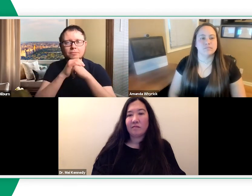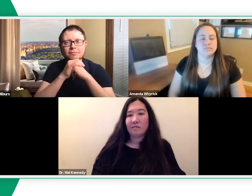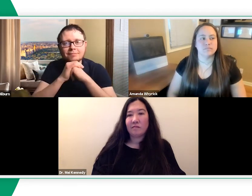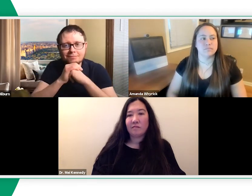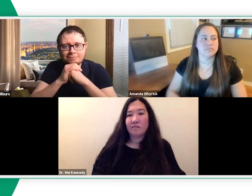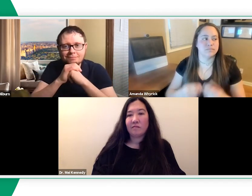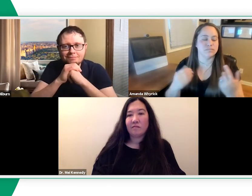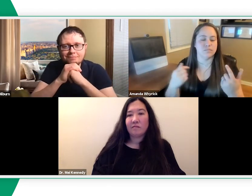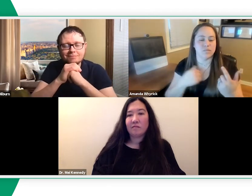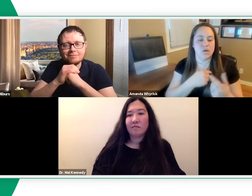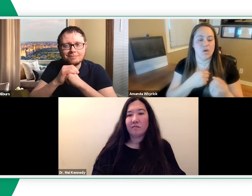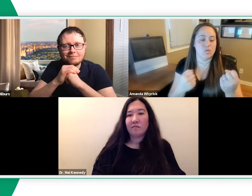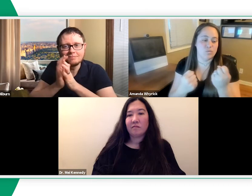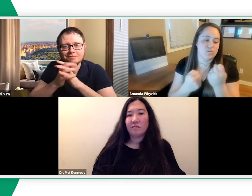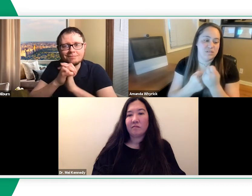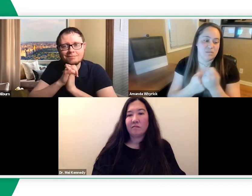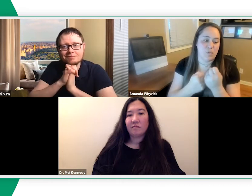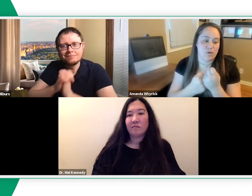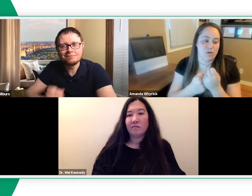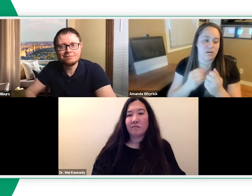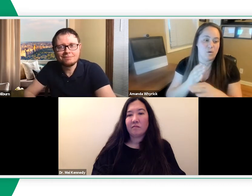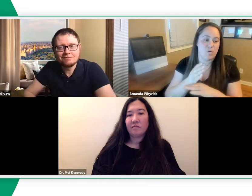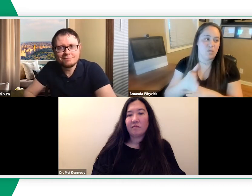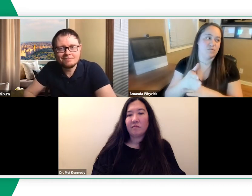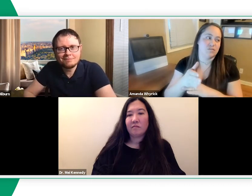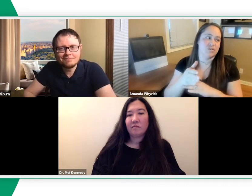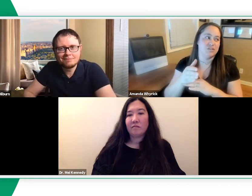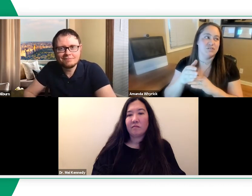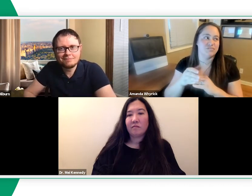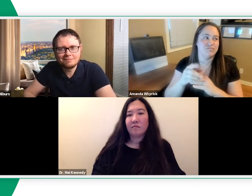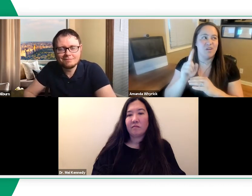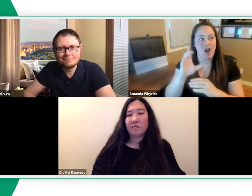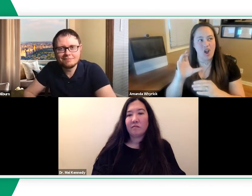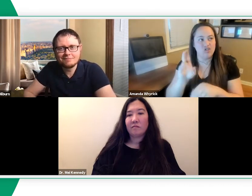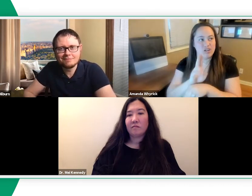relate to you and your job? >>AMANDA WHYRICK: We support over 100 users